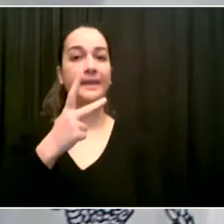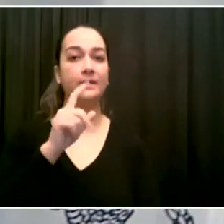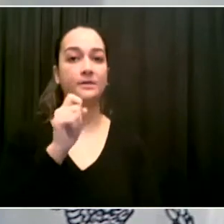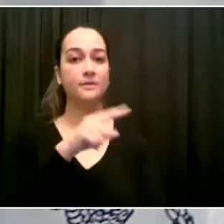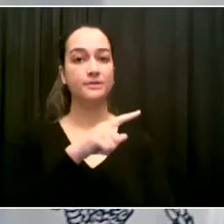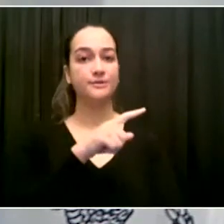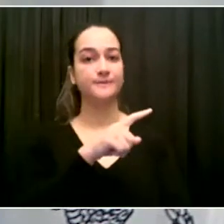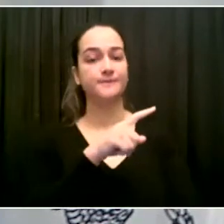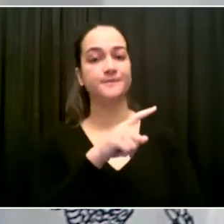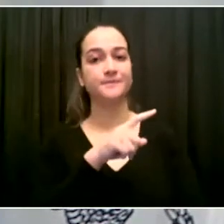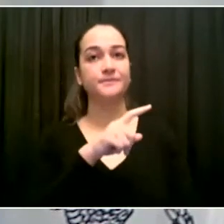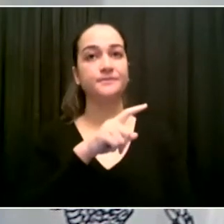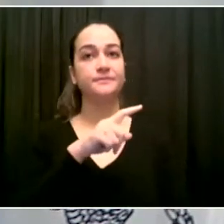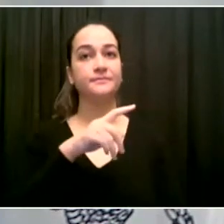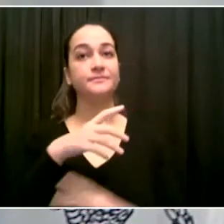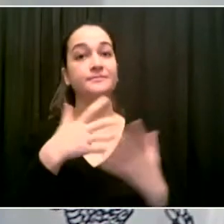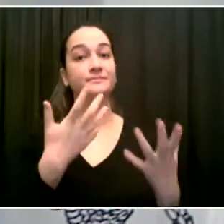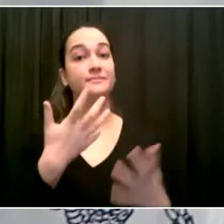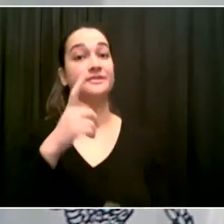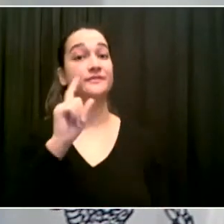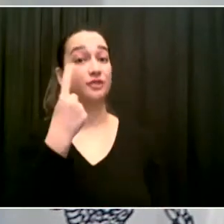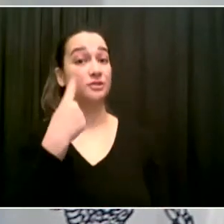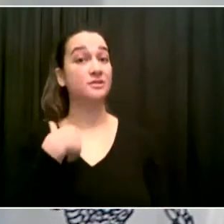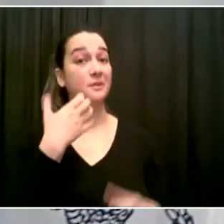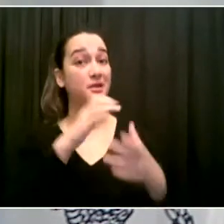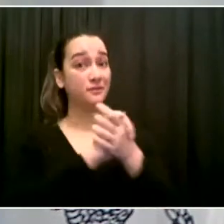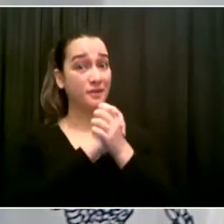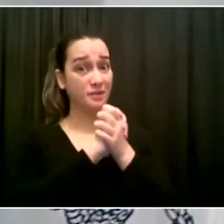THANK YOU MR. MAYOR. BACK ON THE COVID FRONT. . FIRST OF ALL CONGRATULATIONS